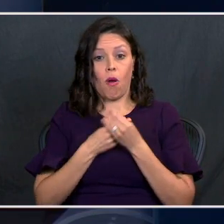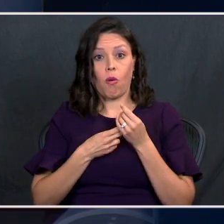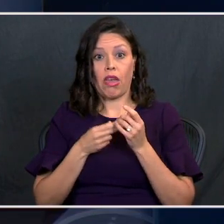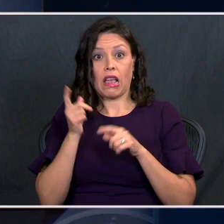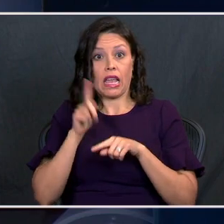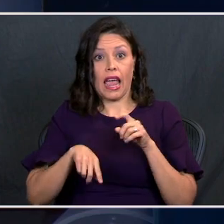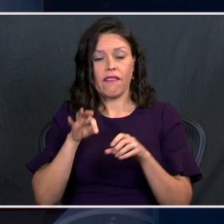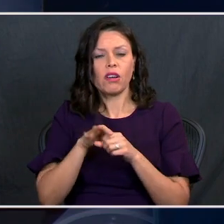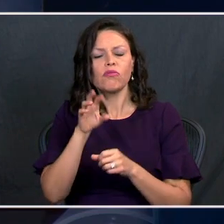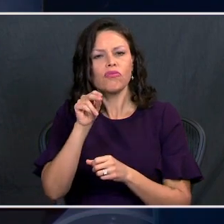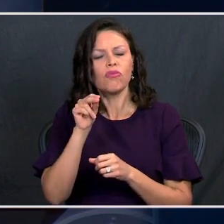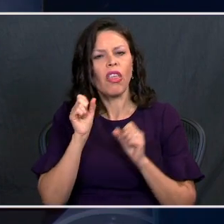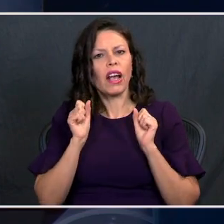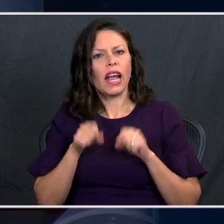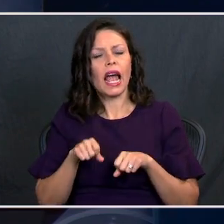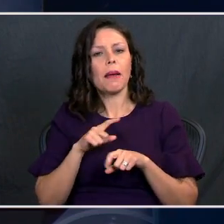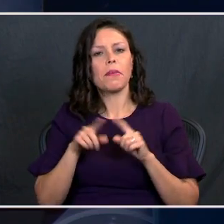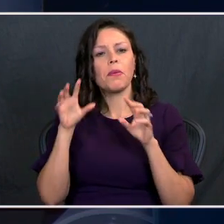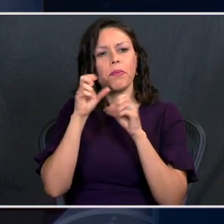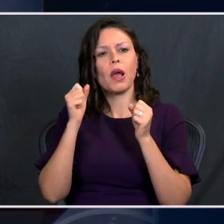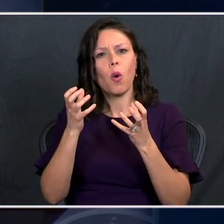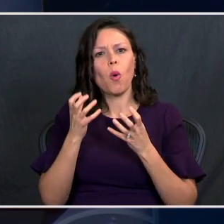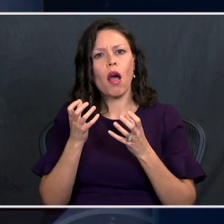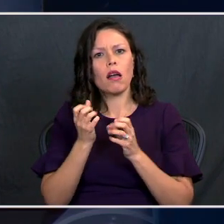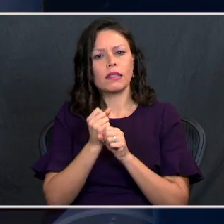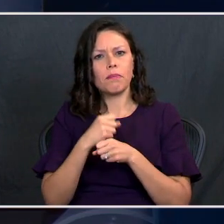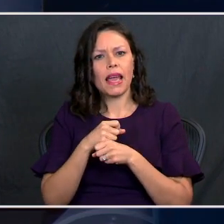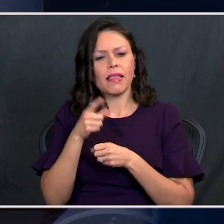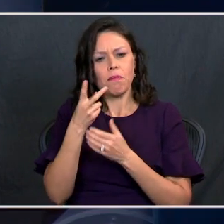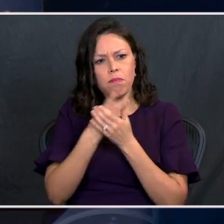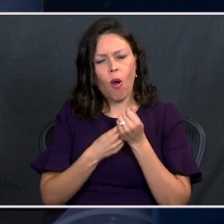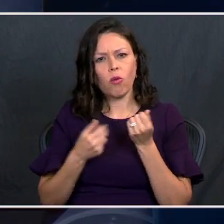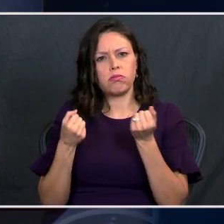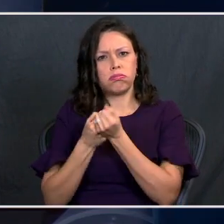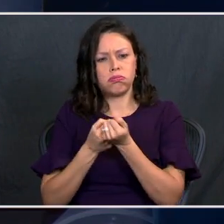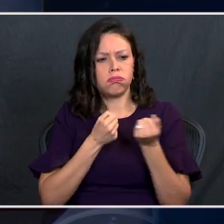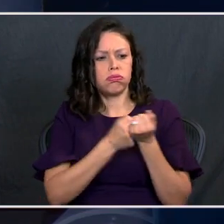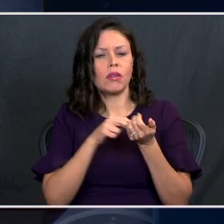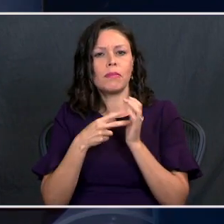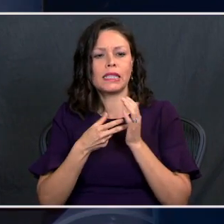So, the President obviously wants to make this bipartisan. Hence, he's engaging with members of both parties,